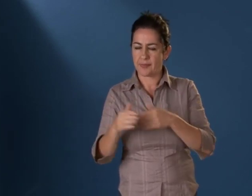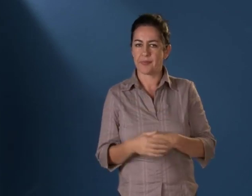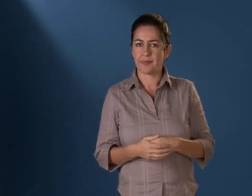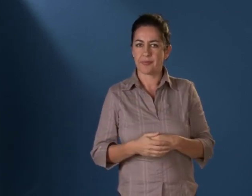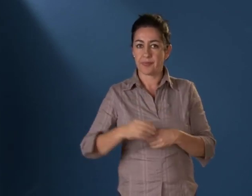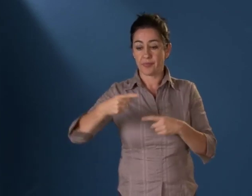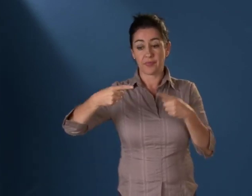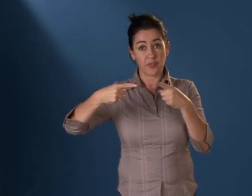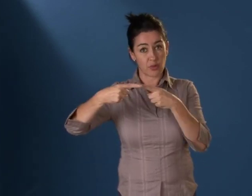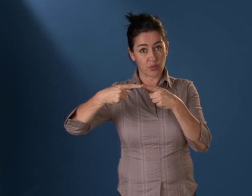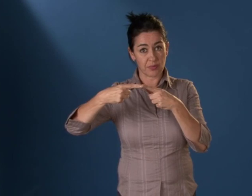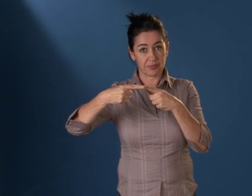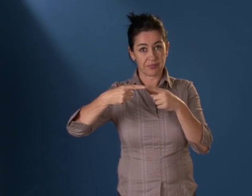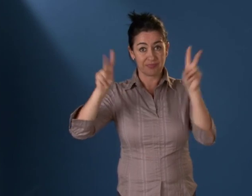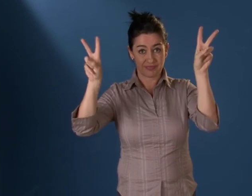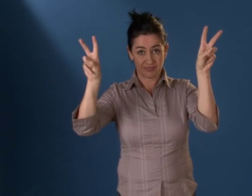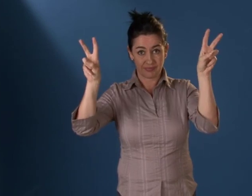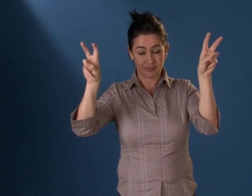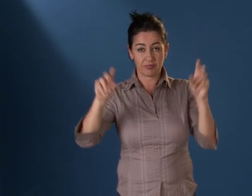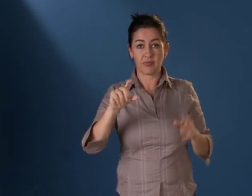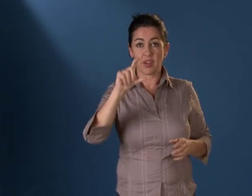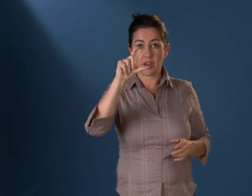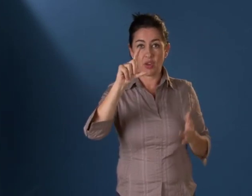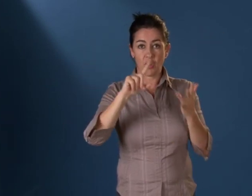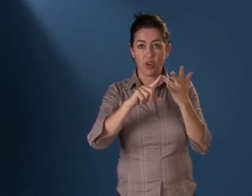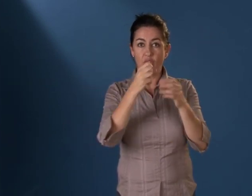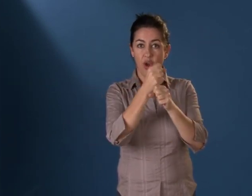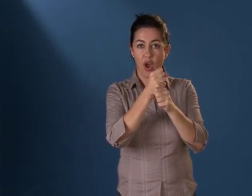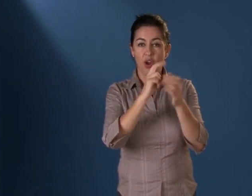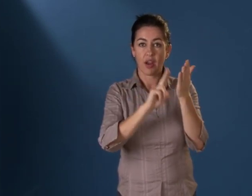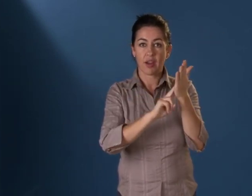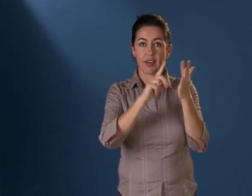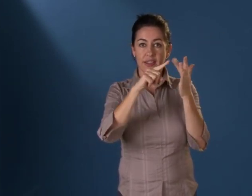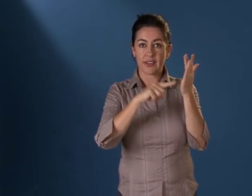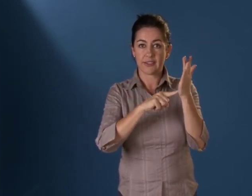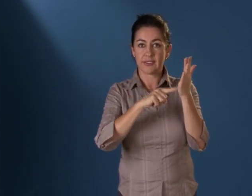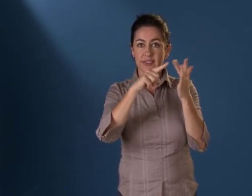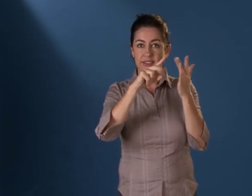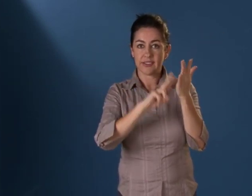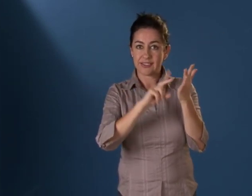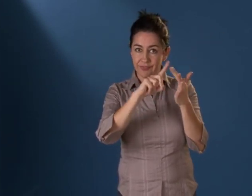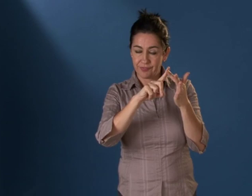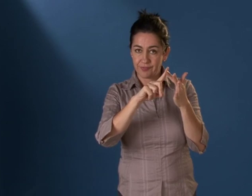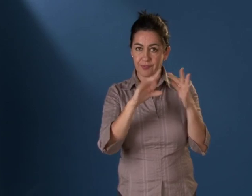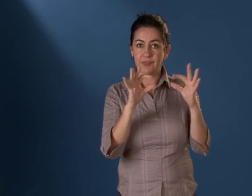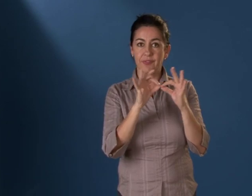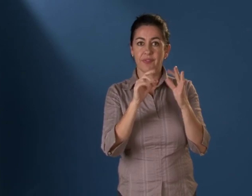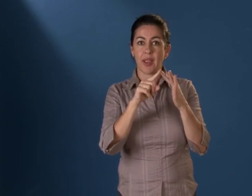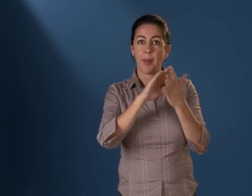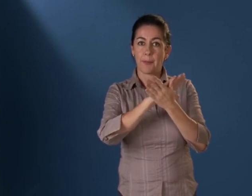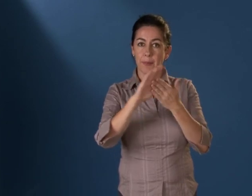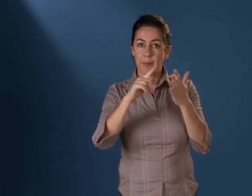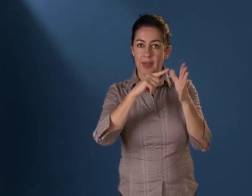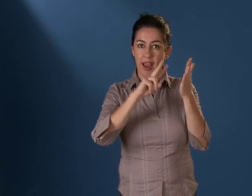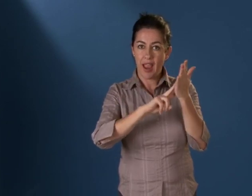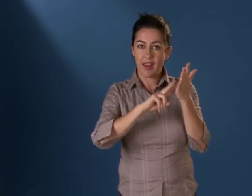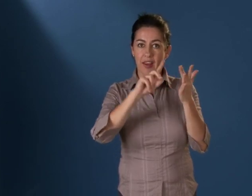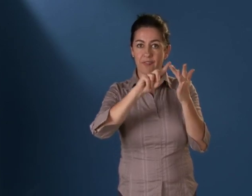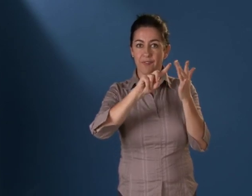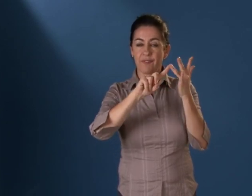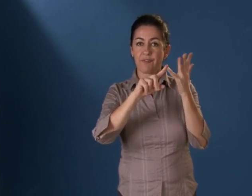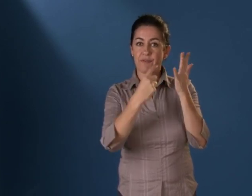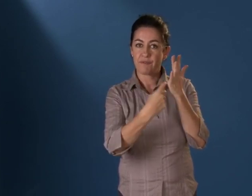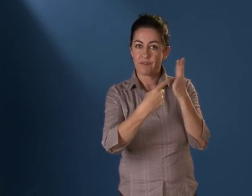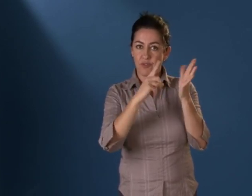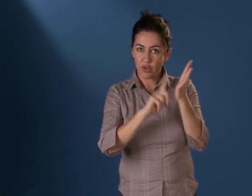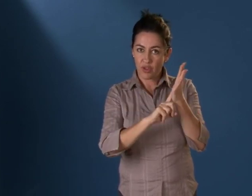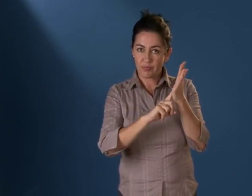two available. The first one is cognitive behaviour therapy. It's also referred to as CBT.